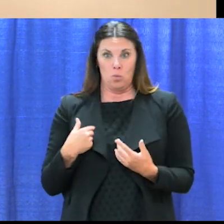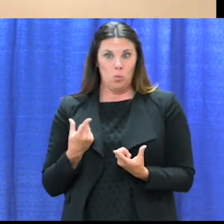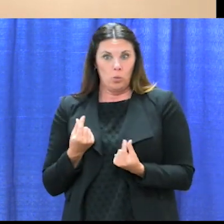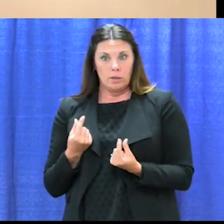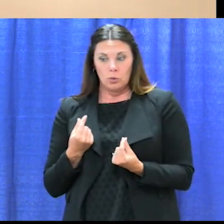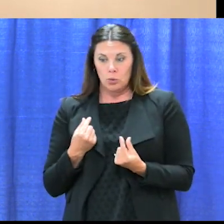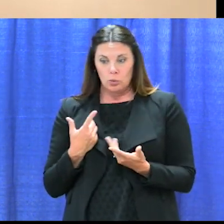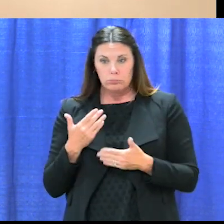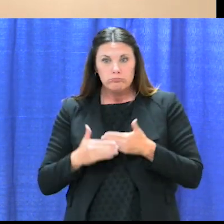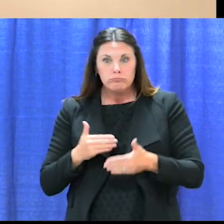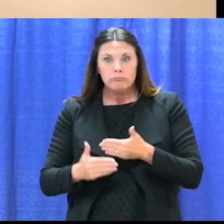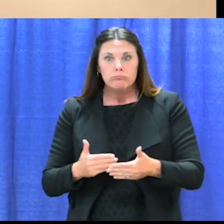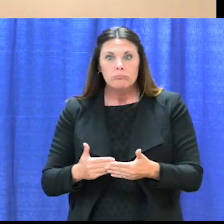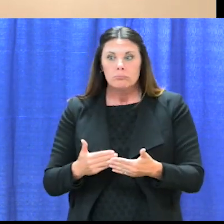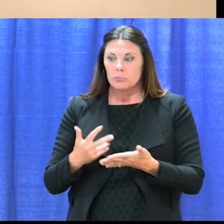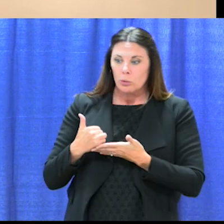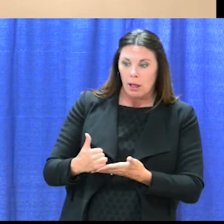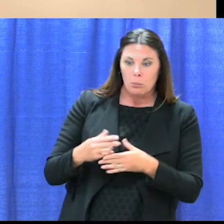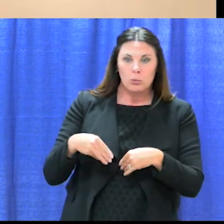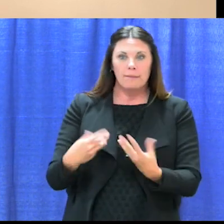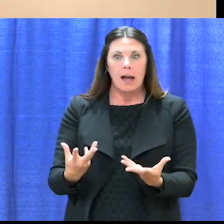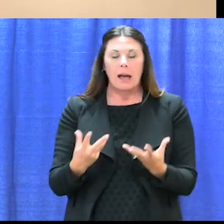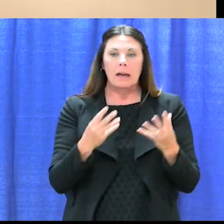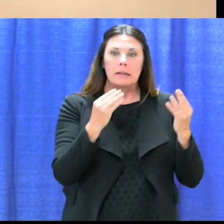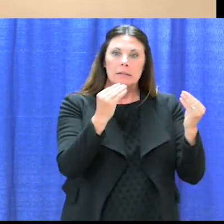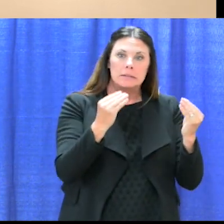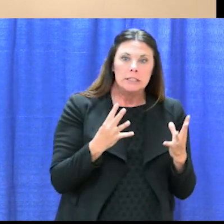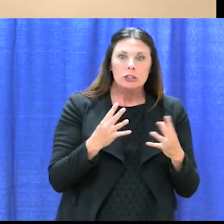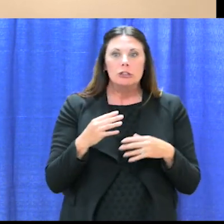taken to help provide parents, students, and teachers the new tools that they'll need for